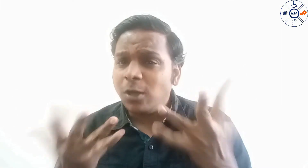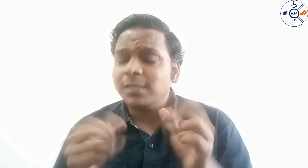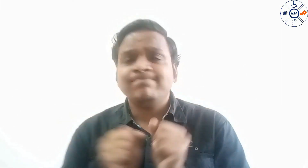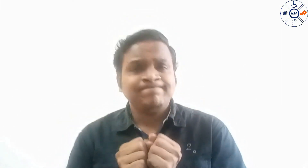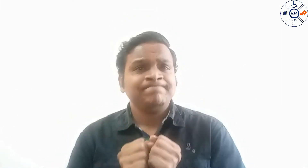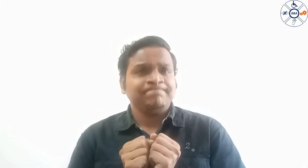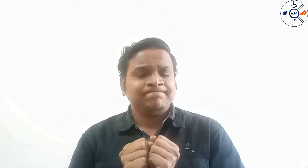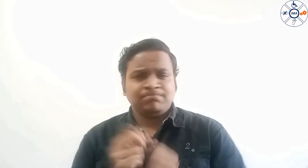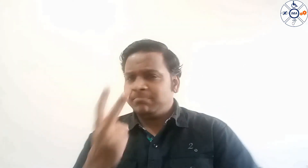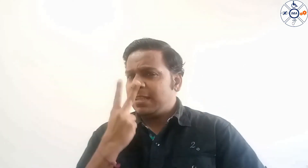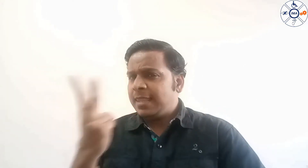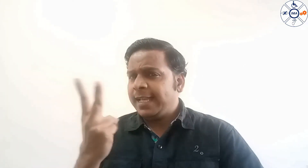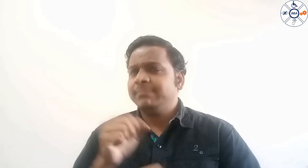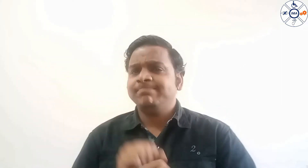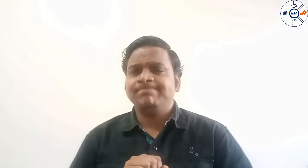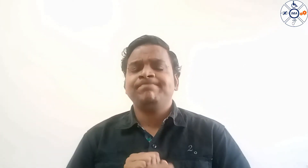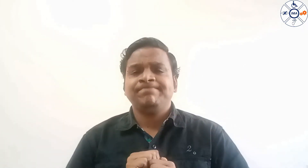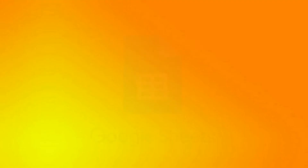What is today's topic Let's Have a look.